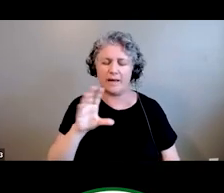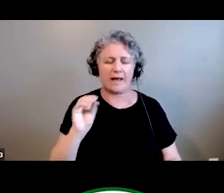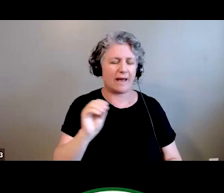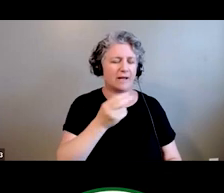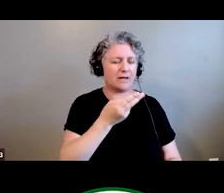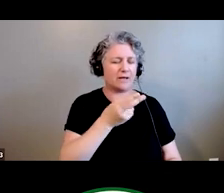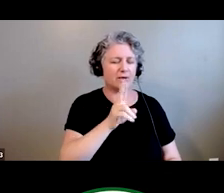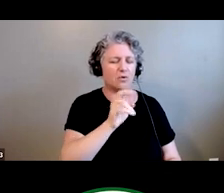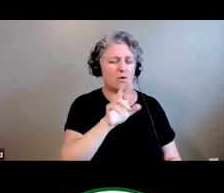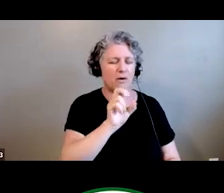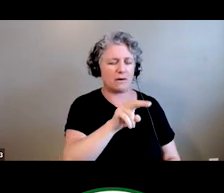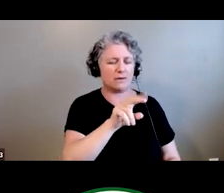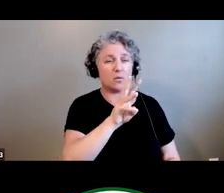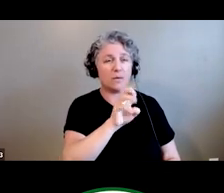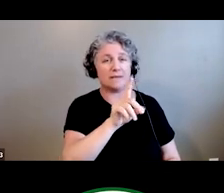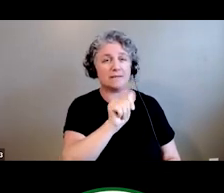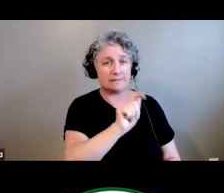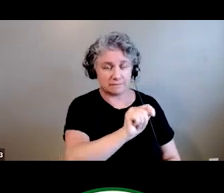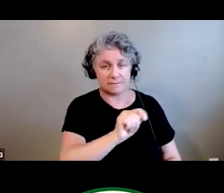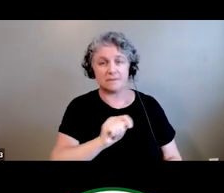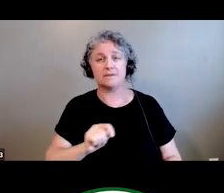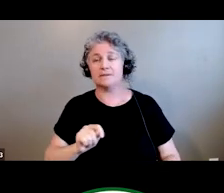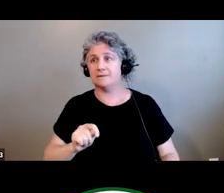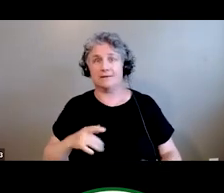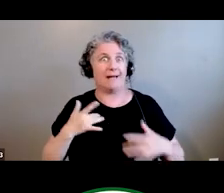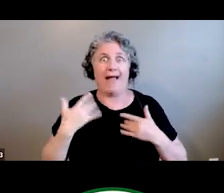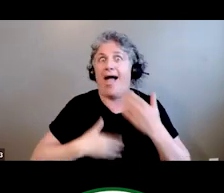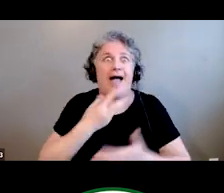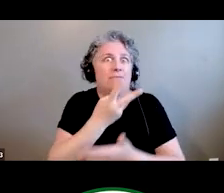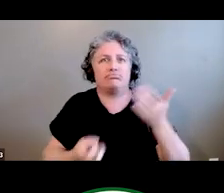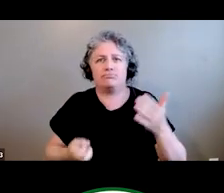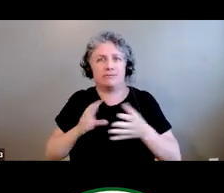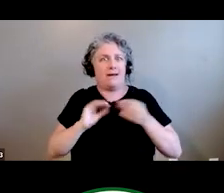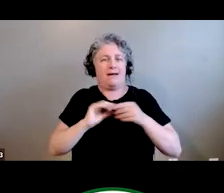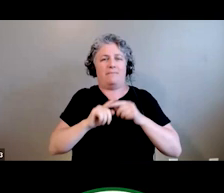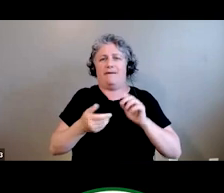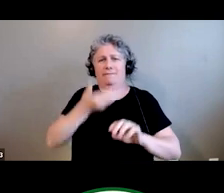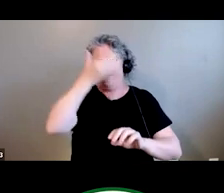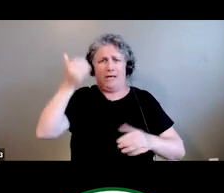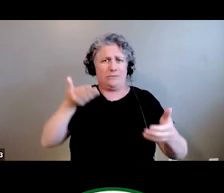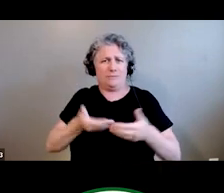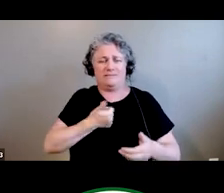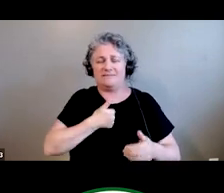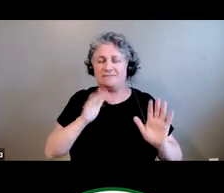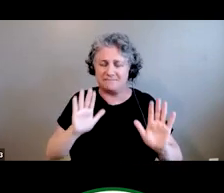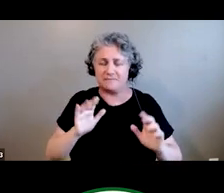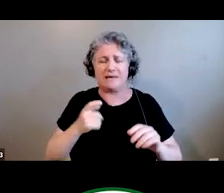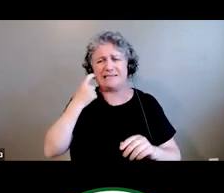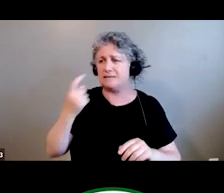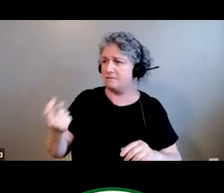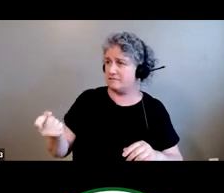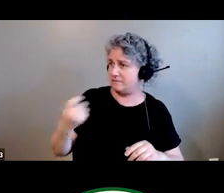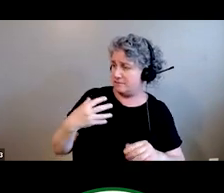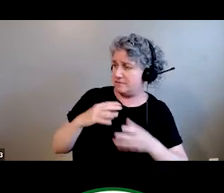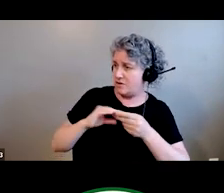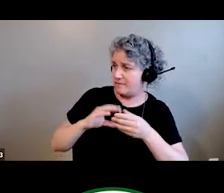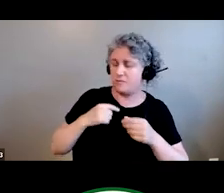I see public spaces as, places that can model better practices. And so it's not only that